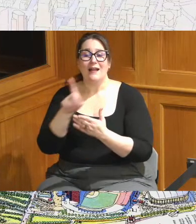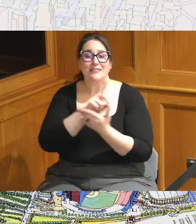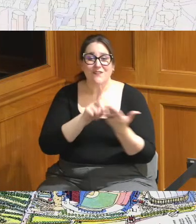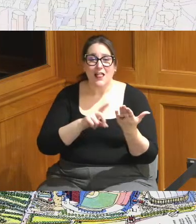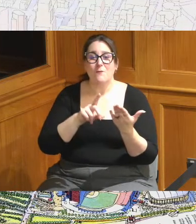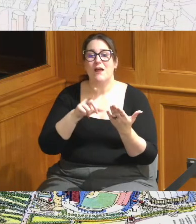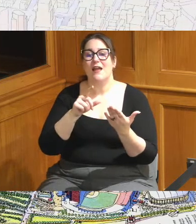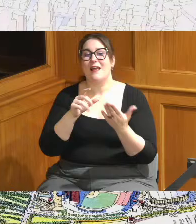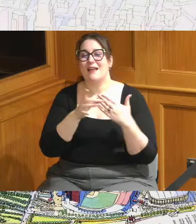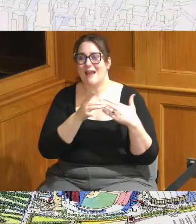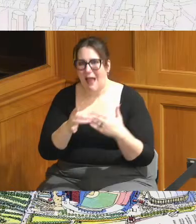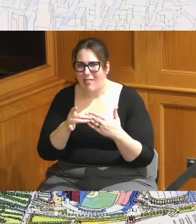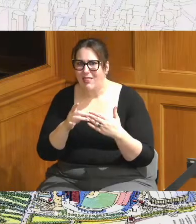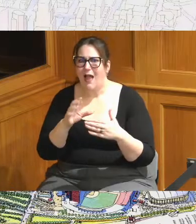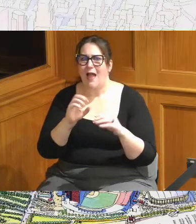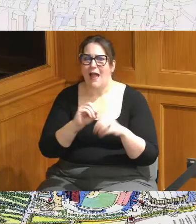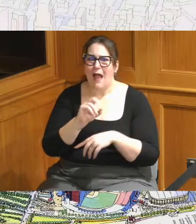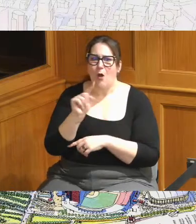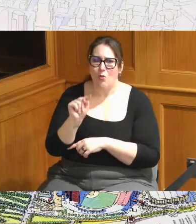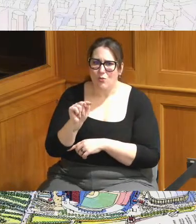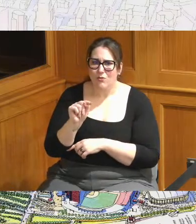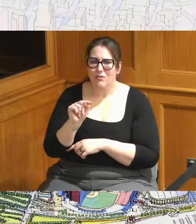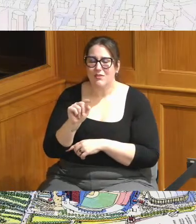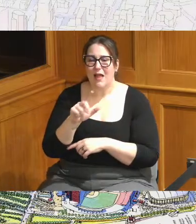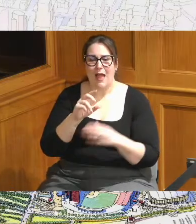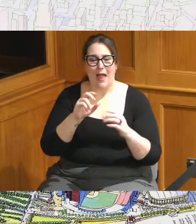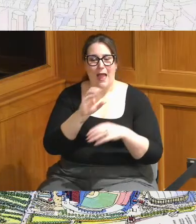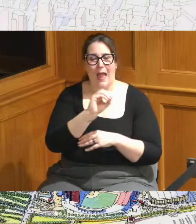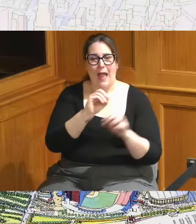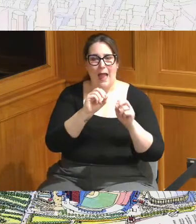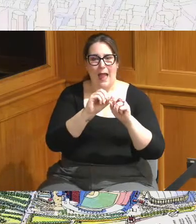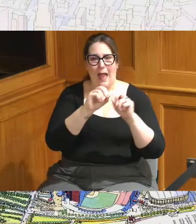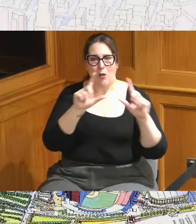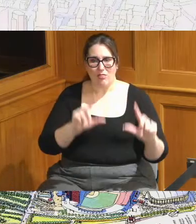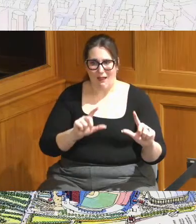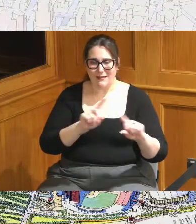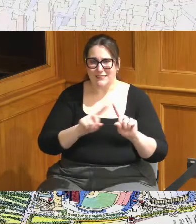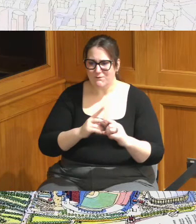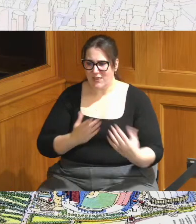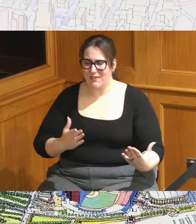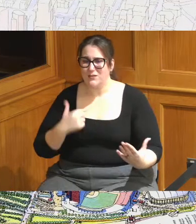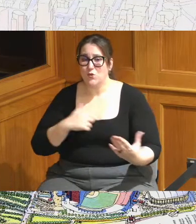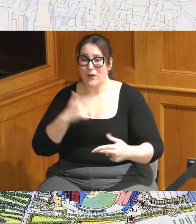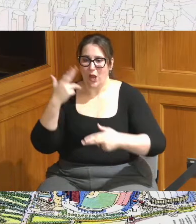public space recommendations, updating the brand of this place that we call the banks.